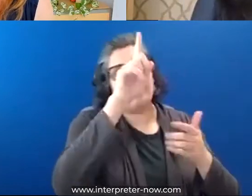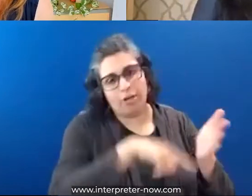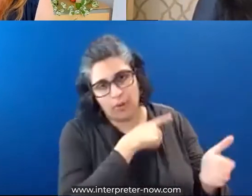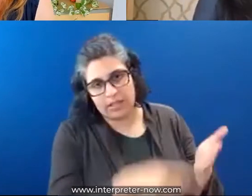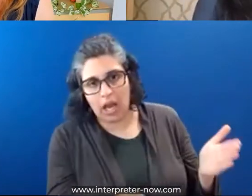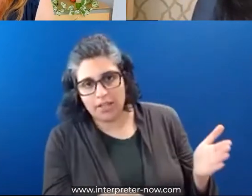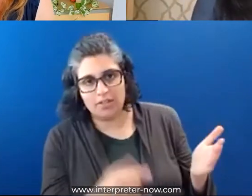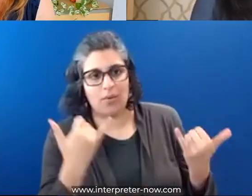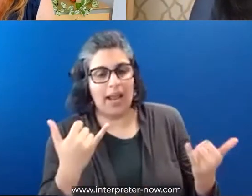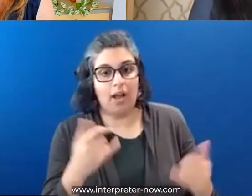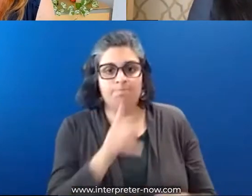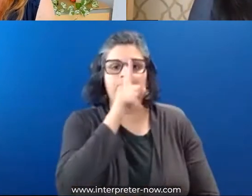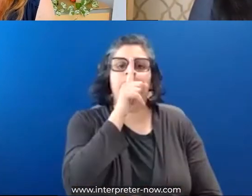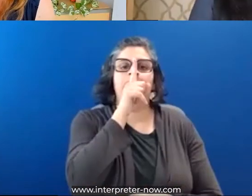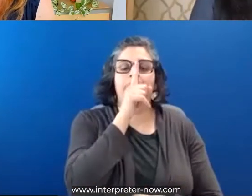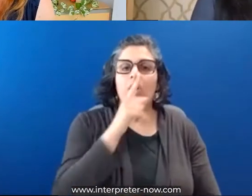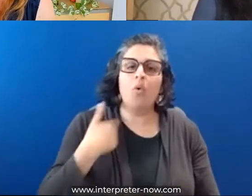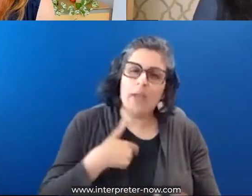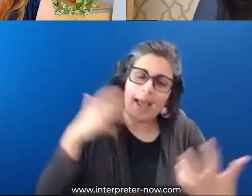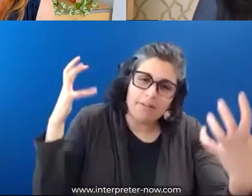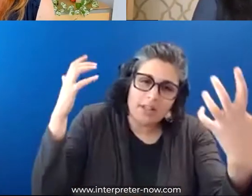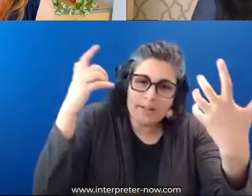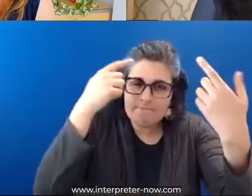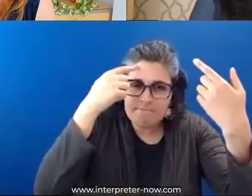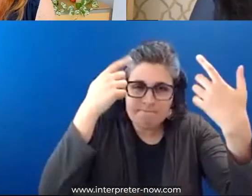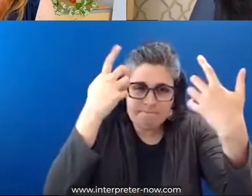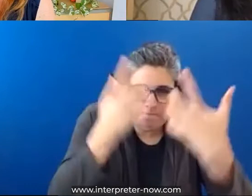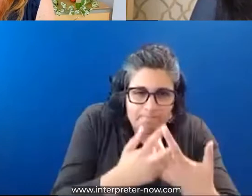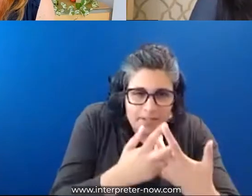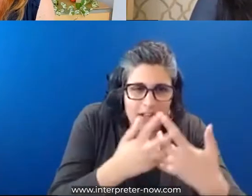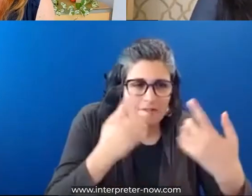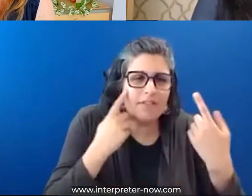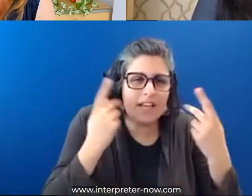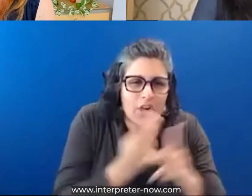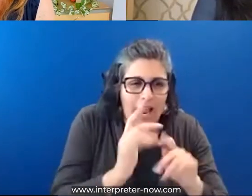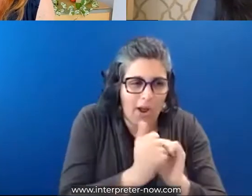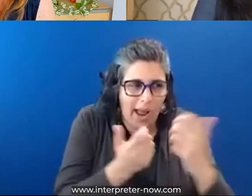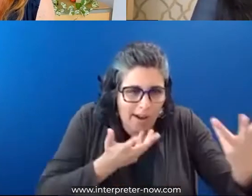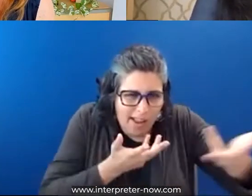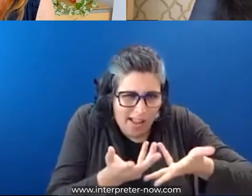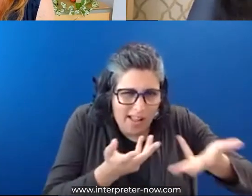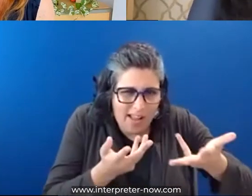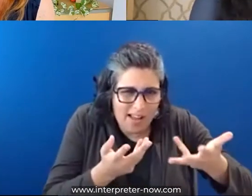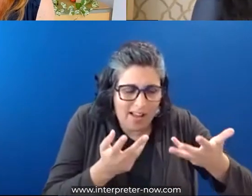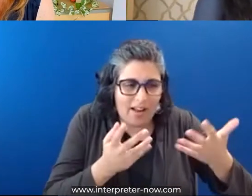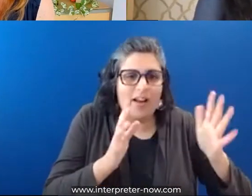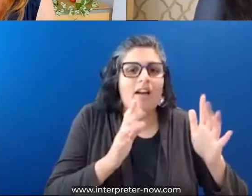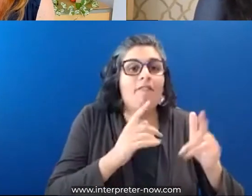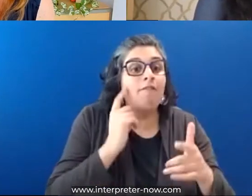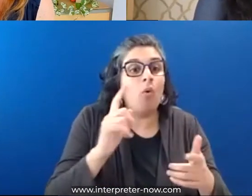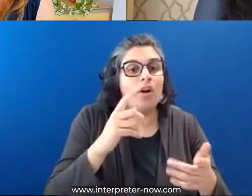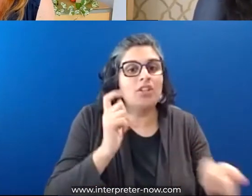We have to meet people where they're at in order to make change happen.